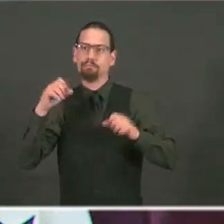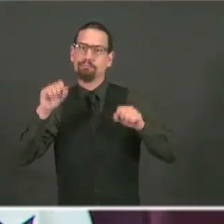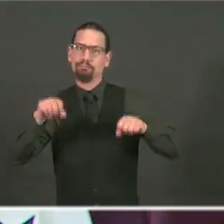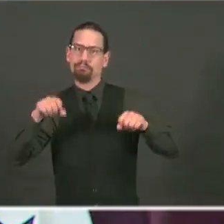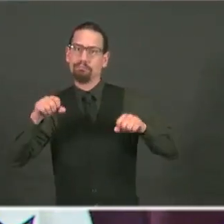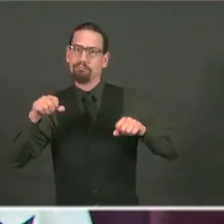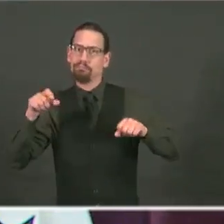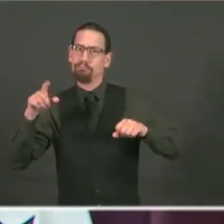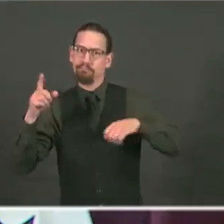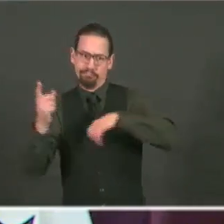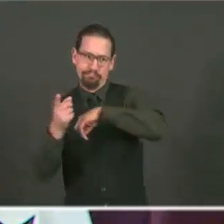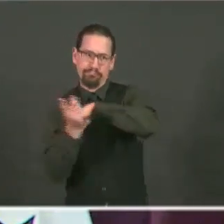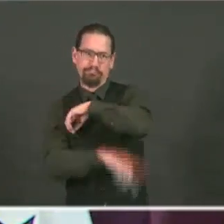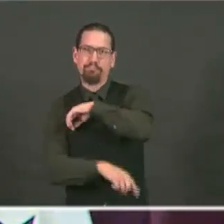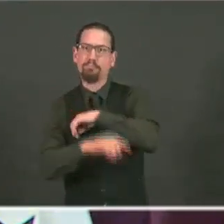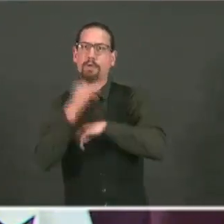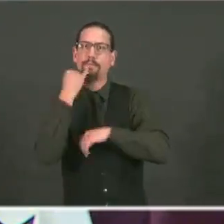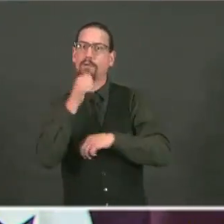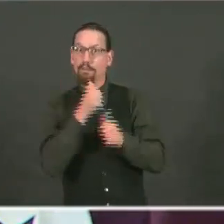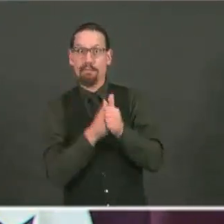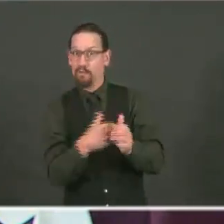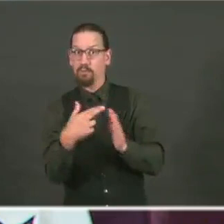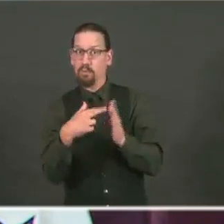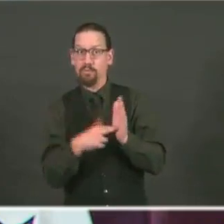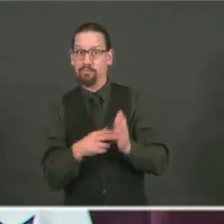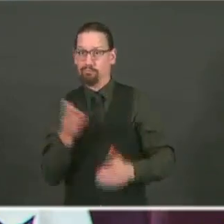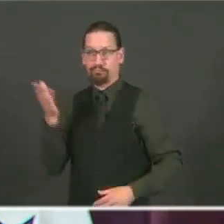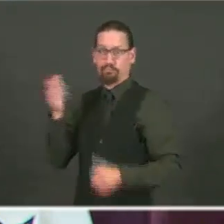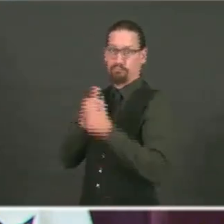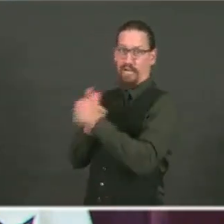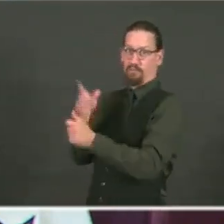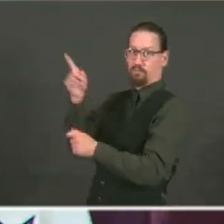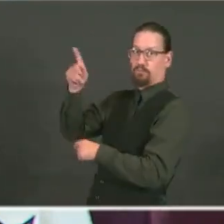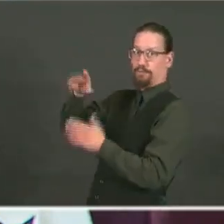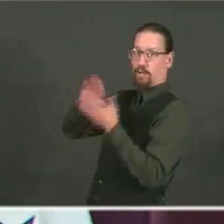EVEN IF YOU ARE LIVING OFF CAMPUS IF YOU DO NOT FOLLOW THE RULES.